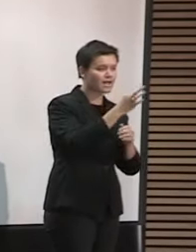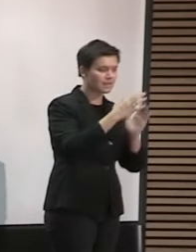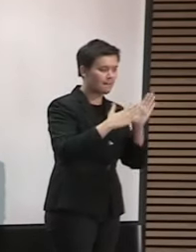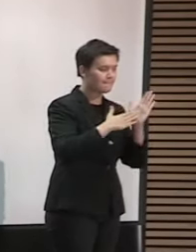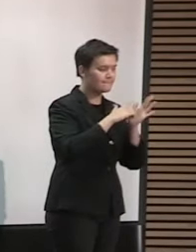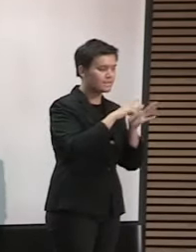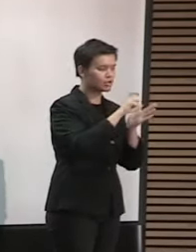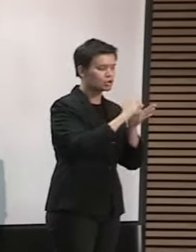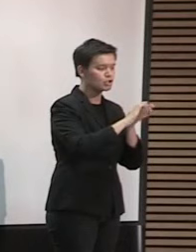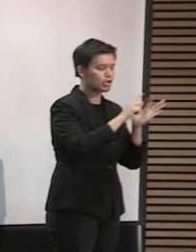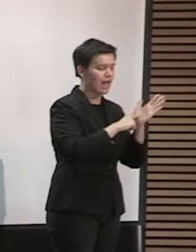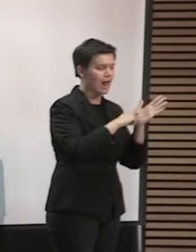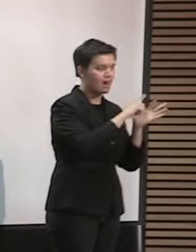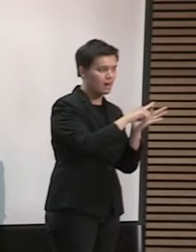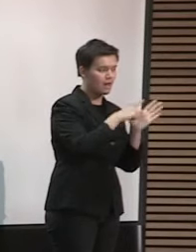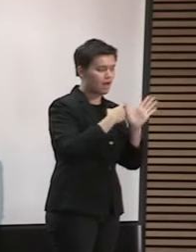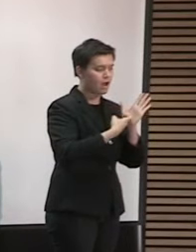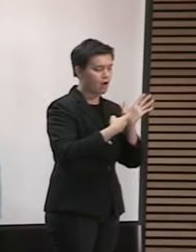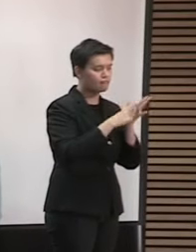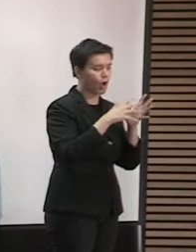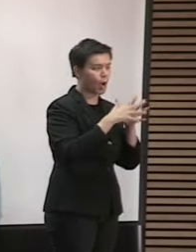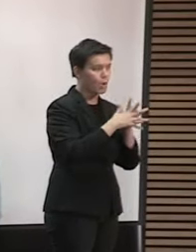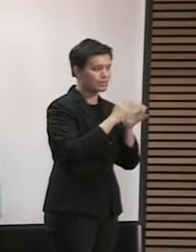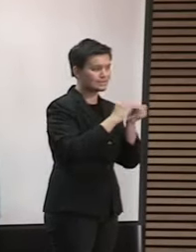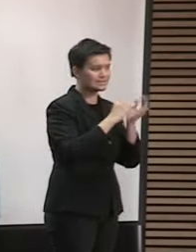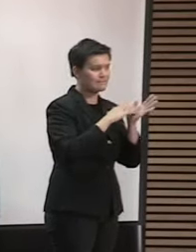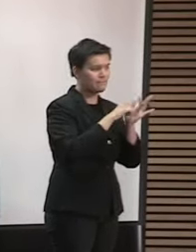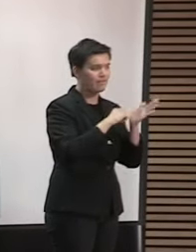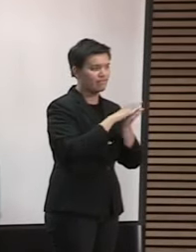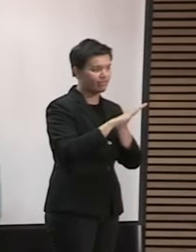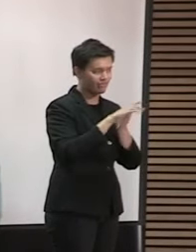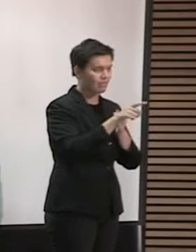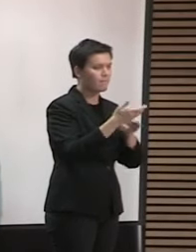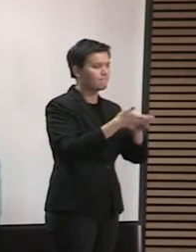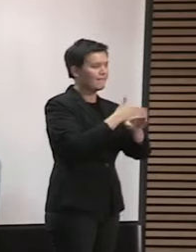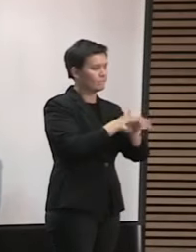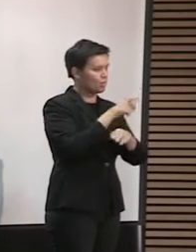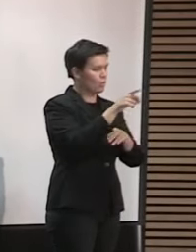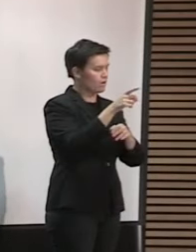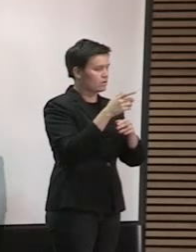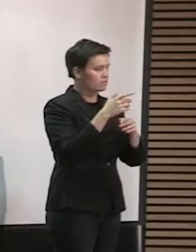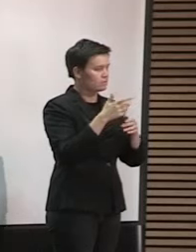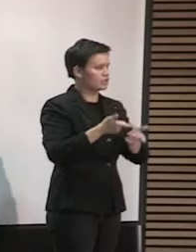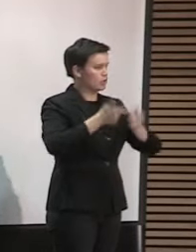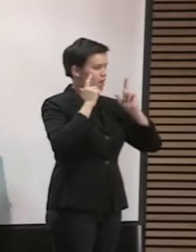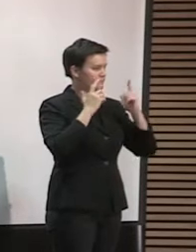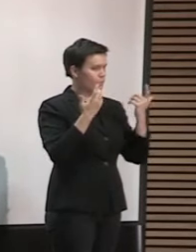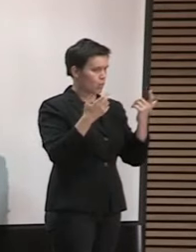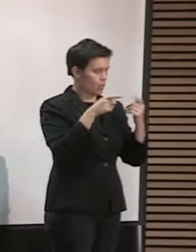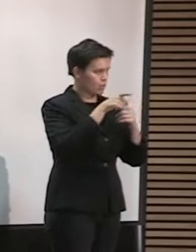advice she received was that MIQ was highly unlikely to be the source of the Auckland outbreak. Can either of you